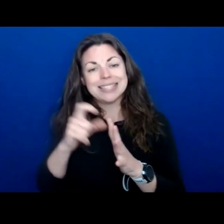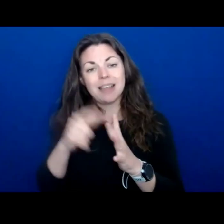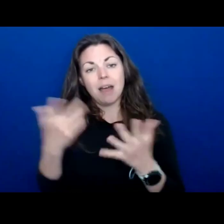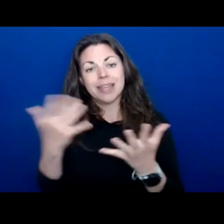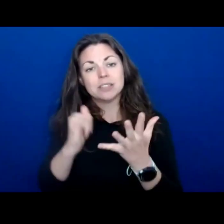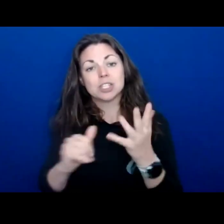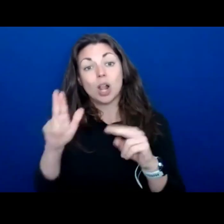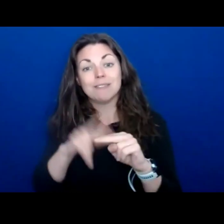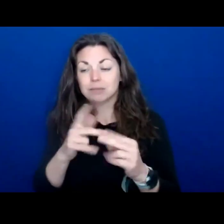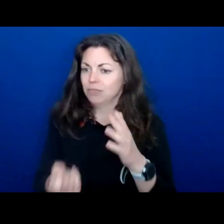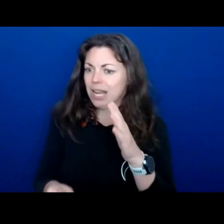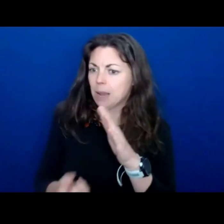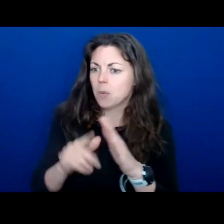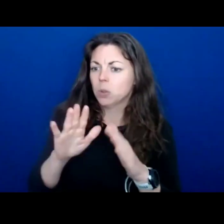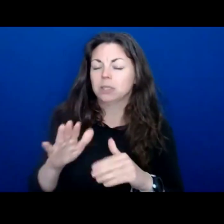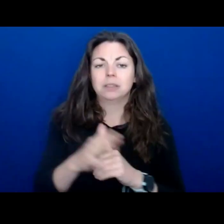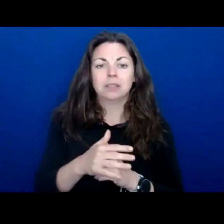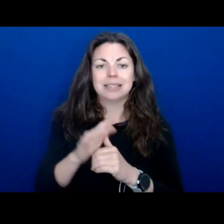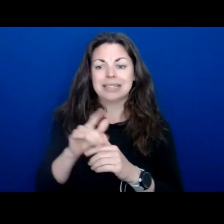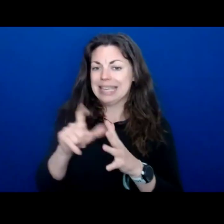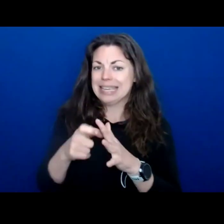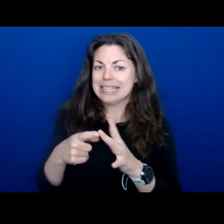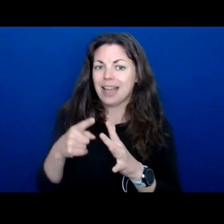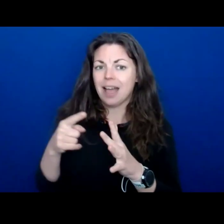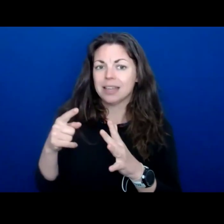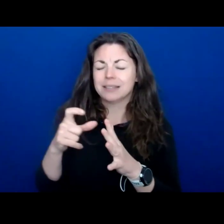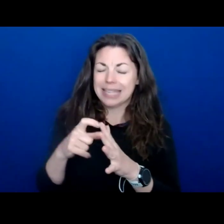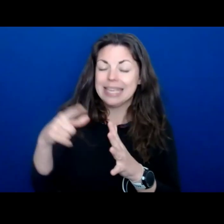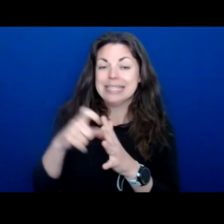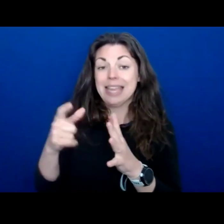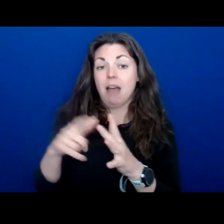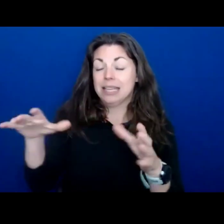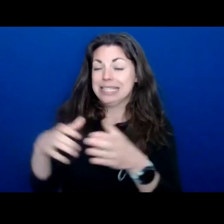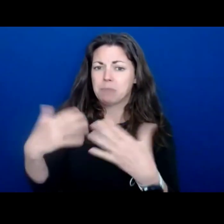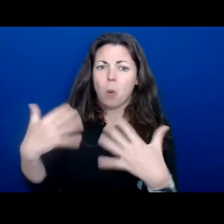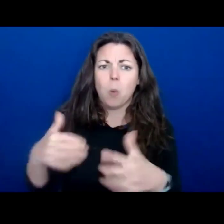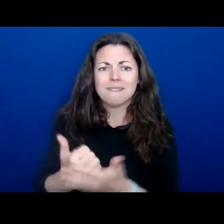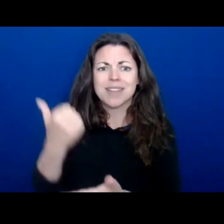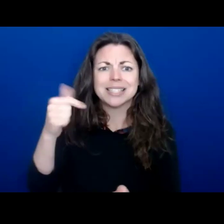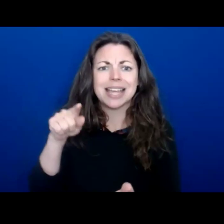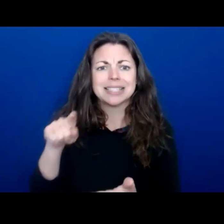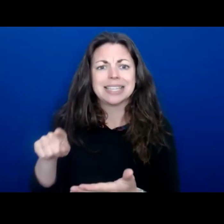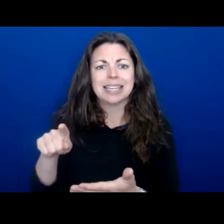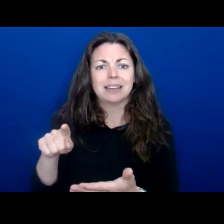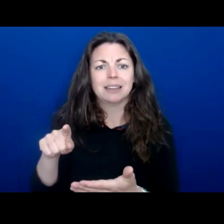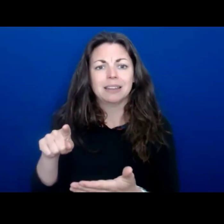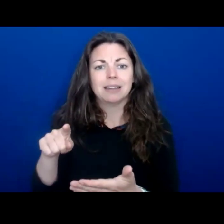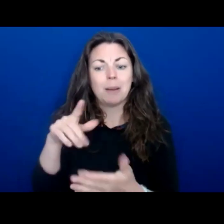we have a fantastic EDI team, but without the networks they've been key behind some of the really